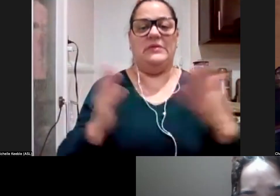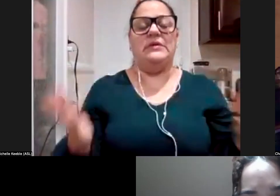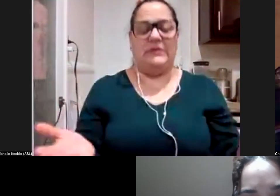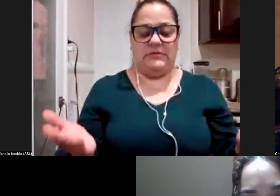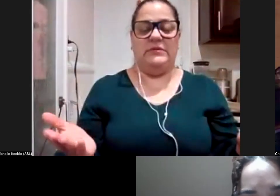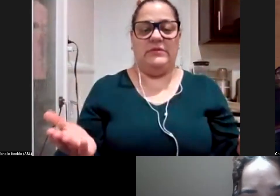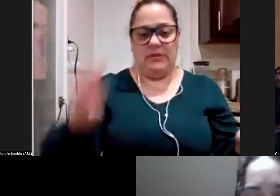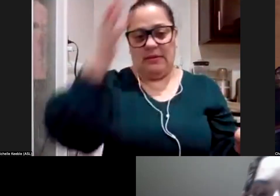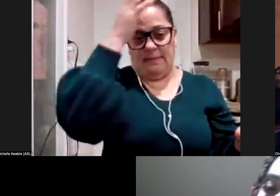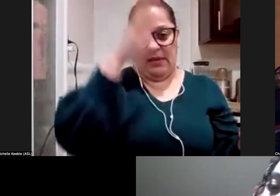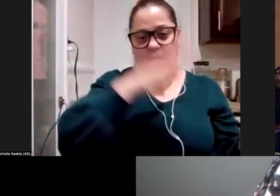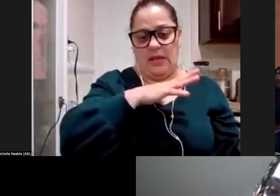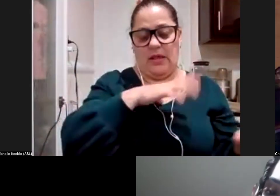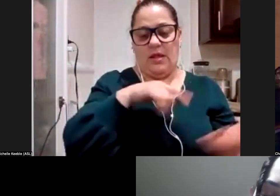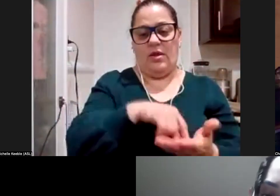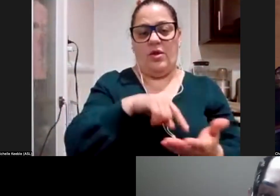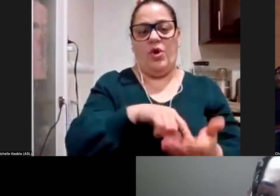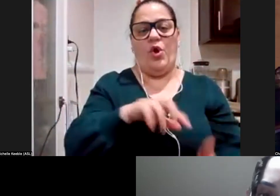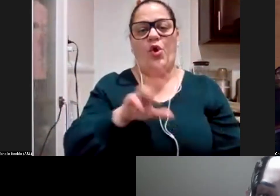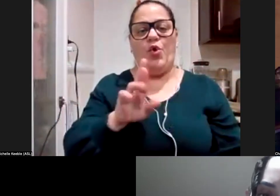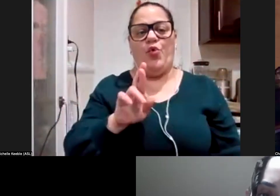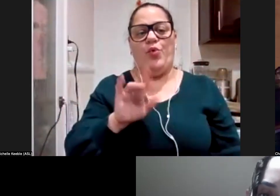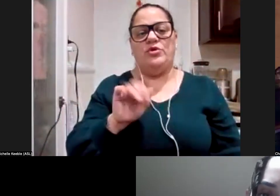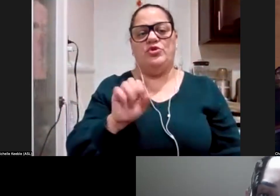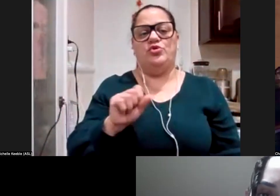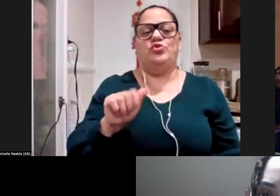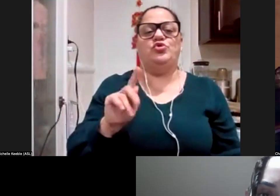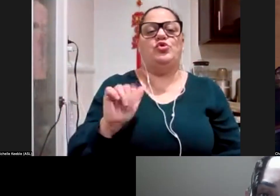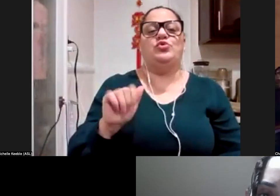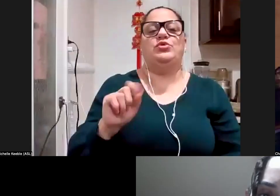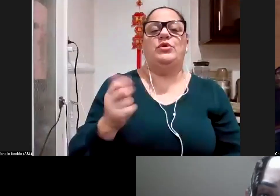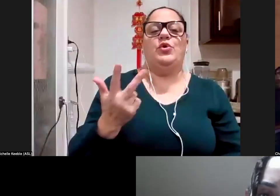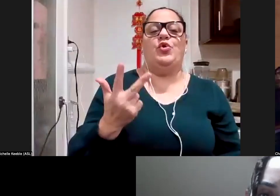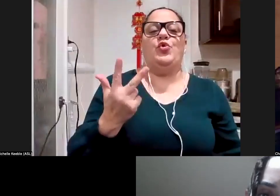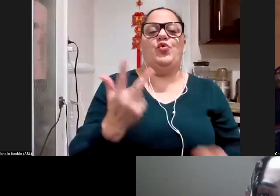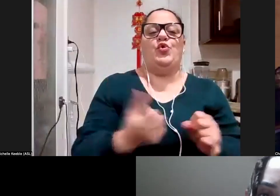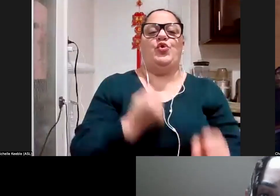owns it, his name is Richard Schulte. I mean, three years ago, he contacted me, you know,